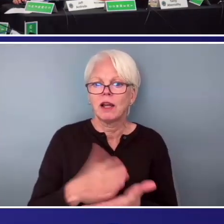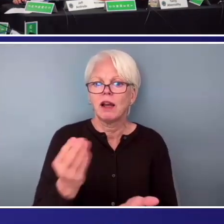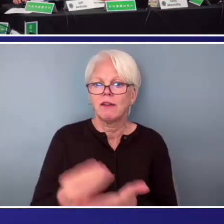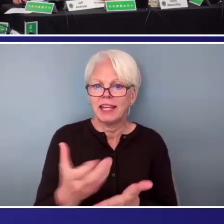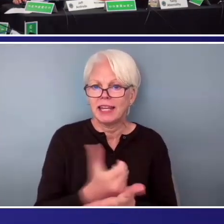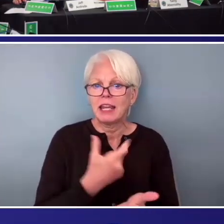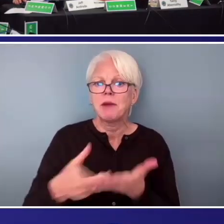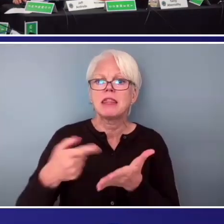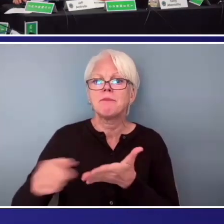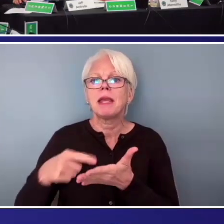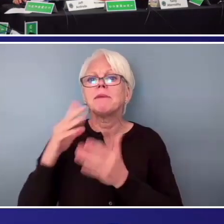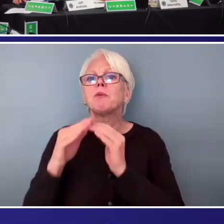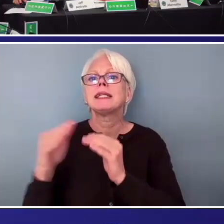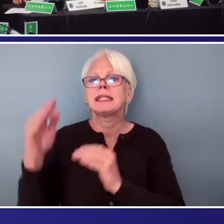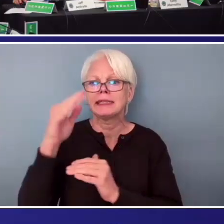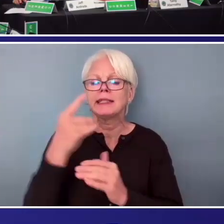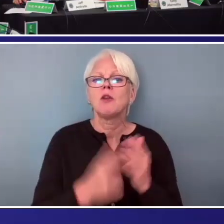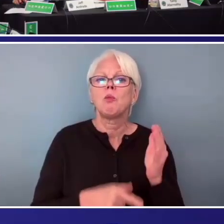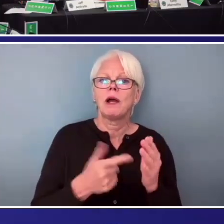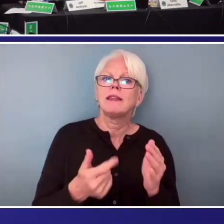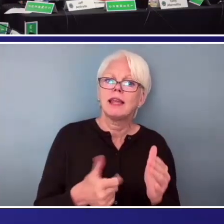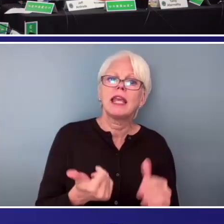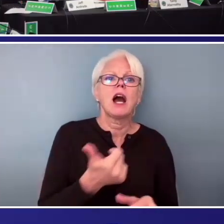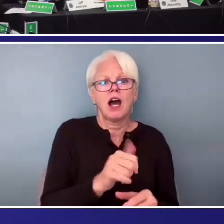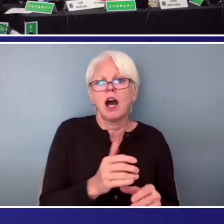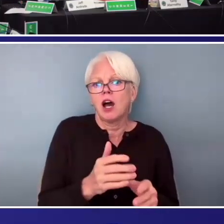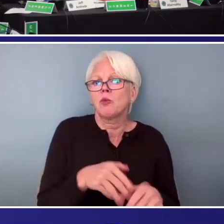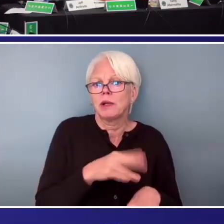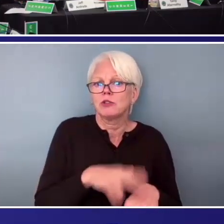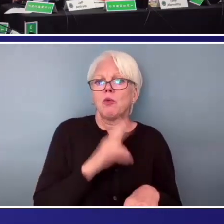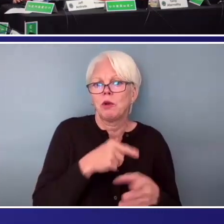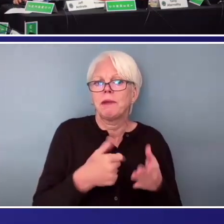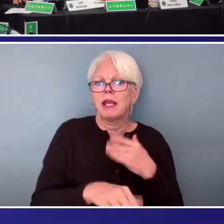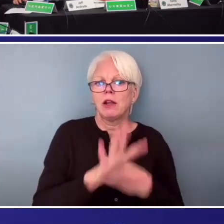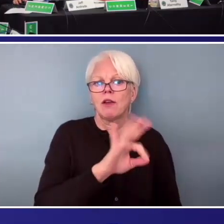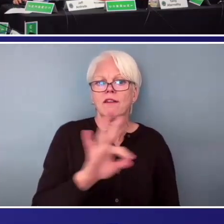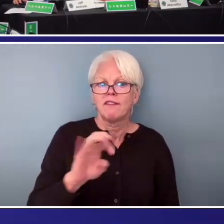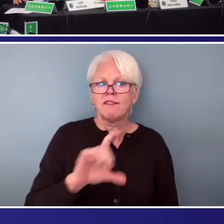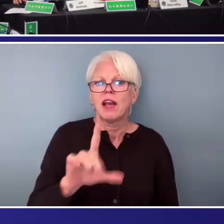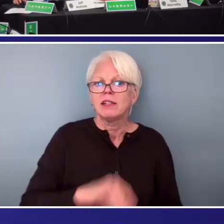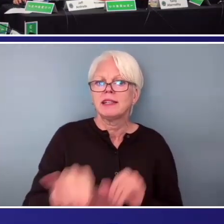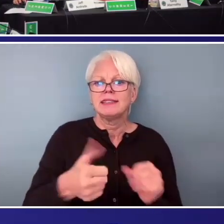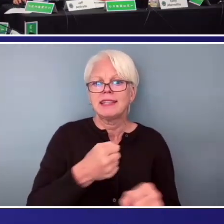exceed what they would otherwise pay under the FFEL standard ten-year plan. We're going to keep them where they are so